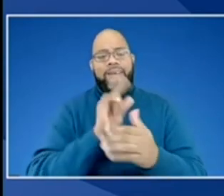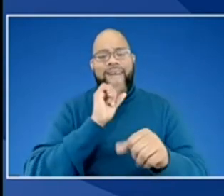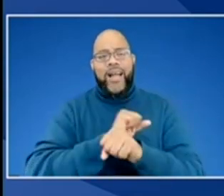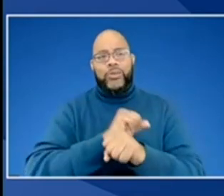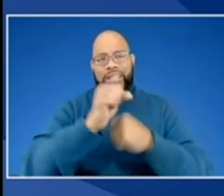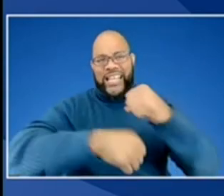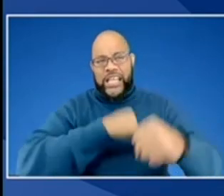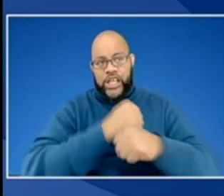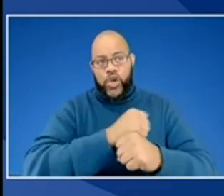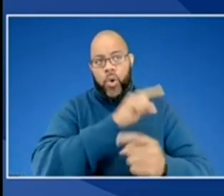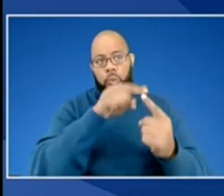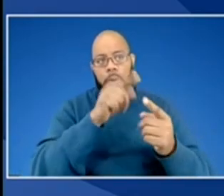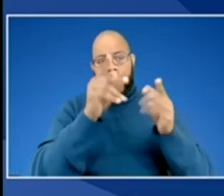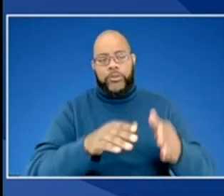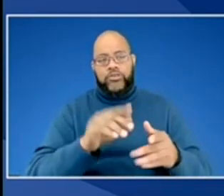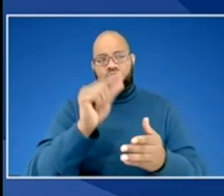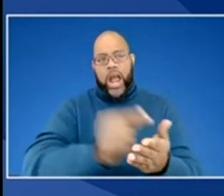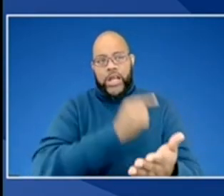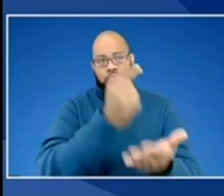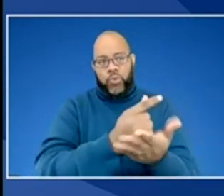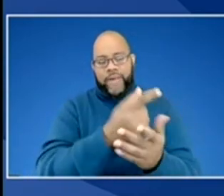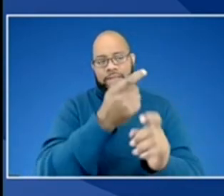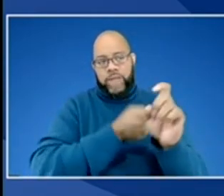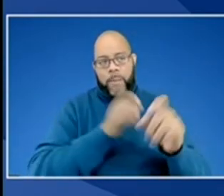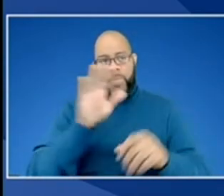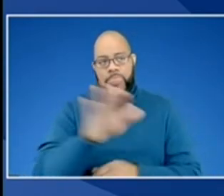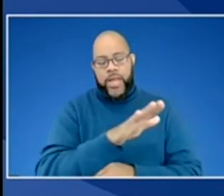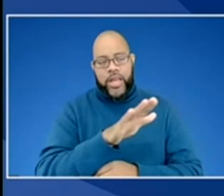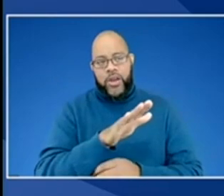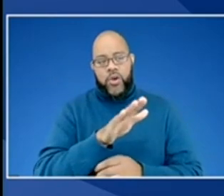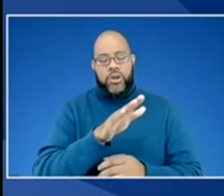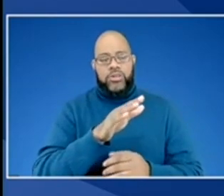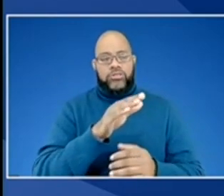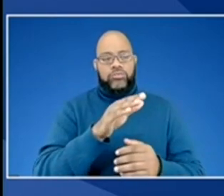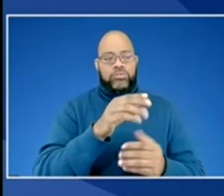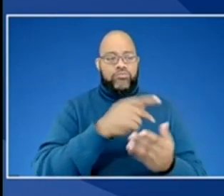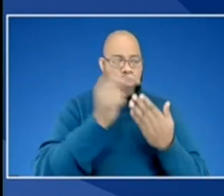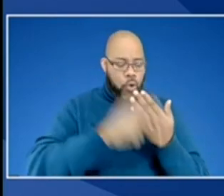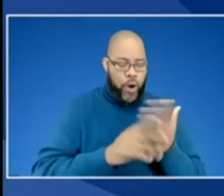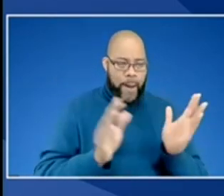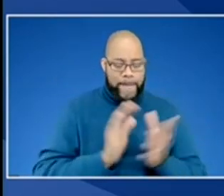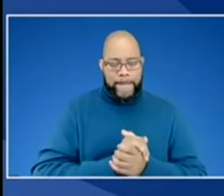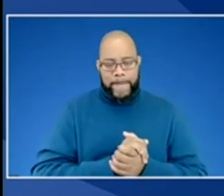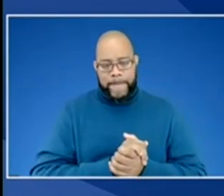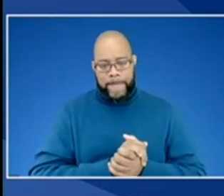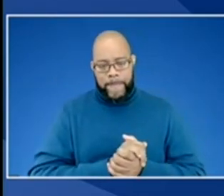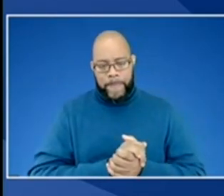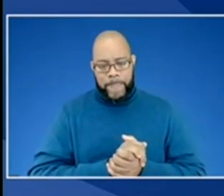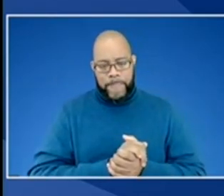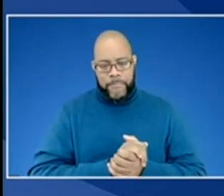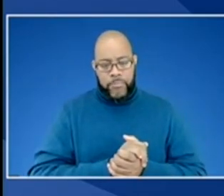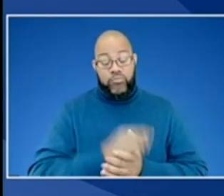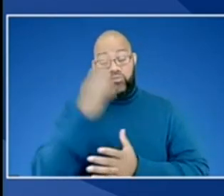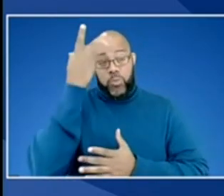which somebody graduates from their graduate or undergraduate or two-year program. The reason I'm saying the actual